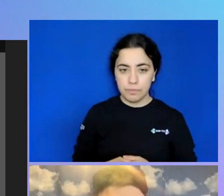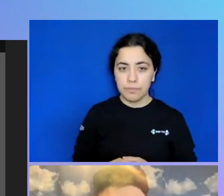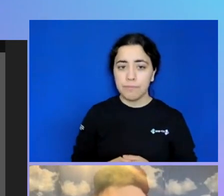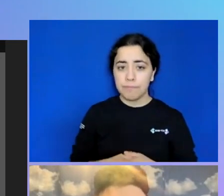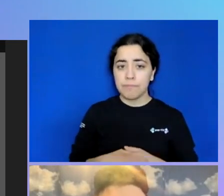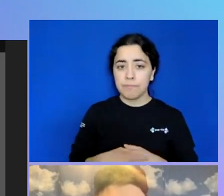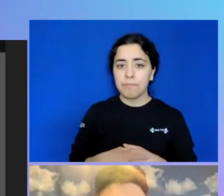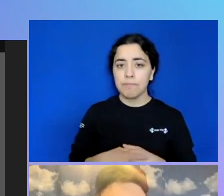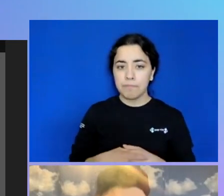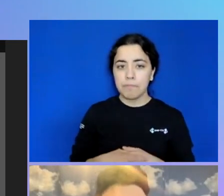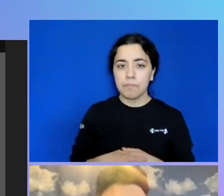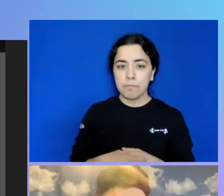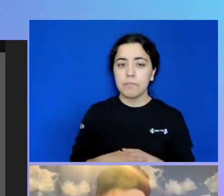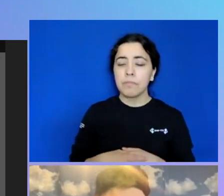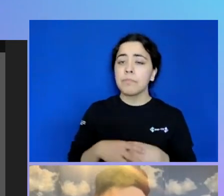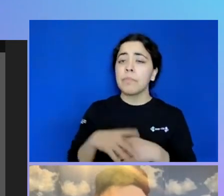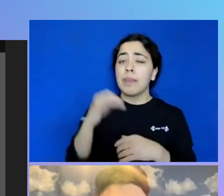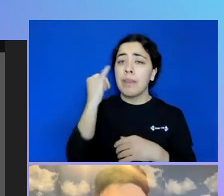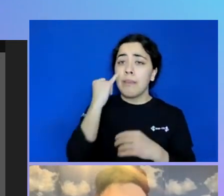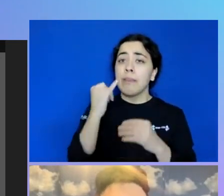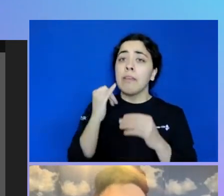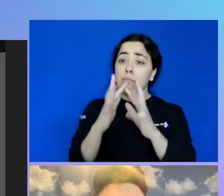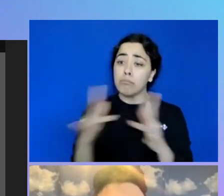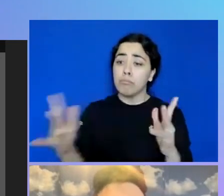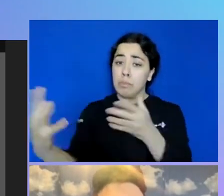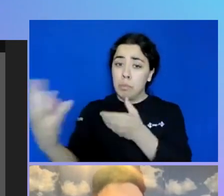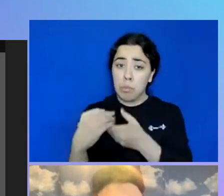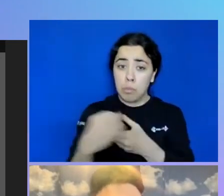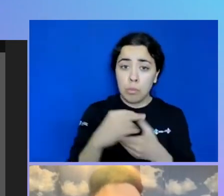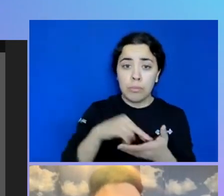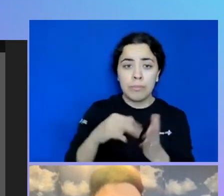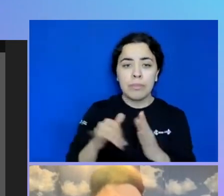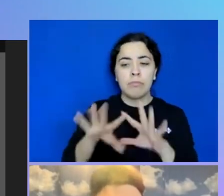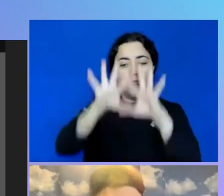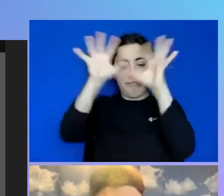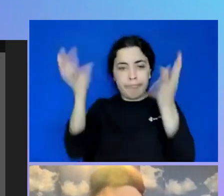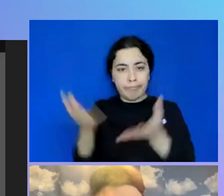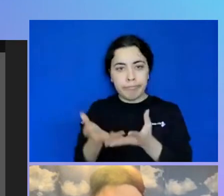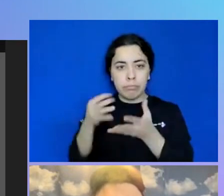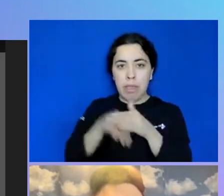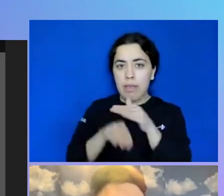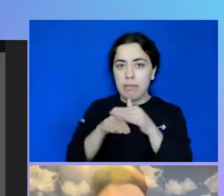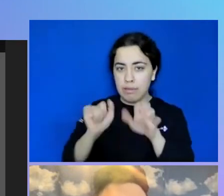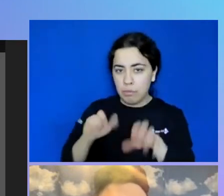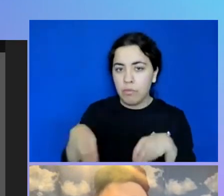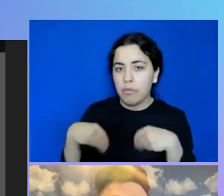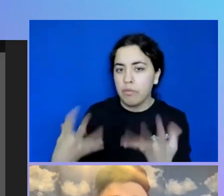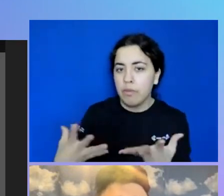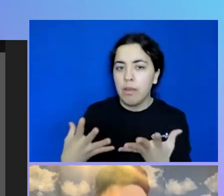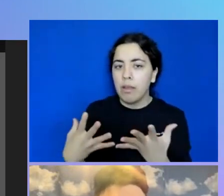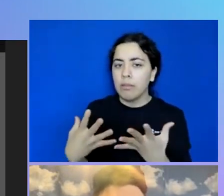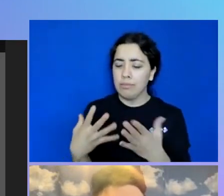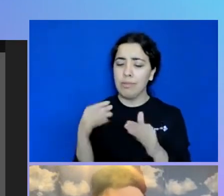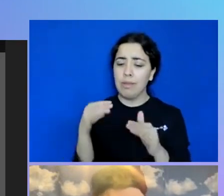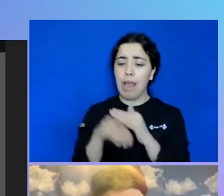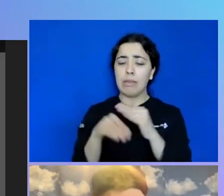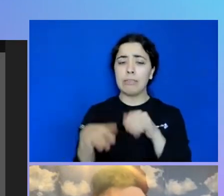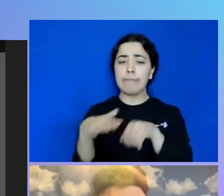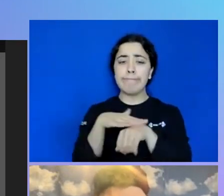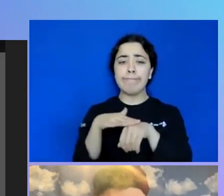across an organization. Often it's not enough to simply provide access. We have to strive to create an environment